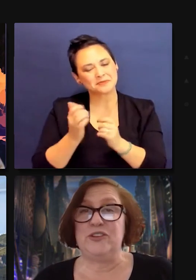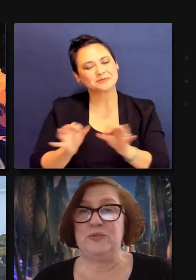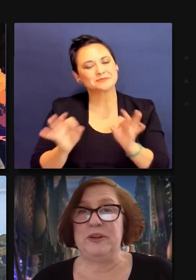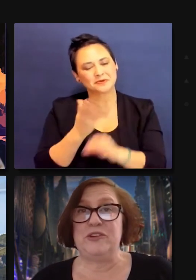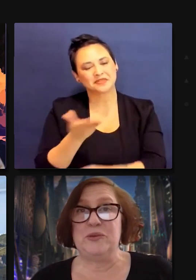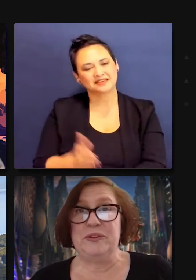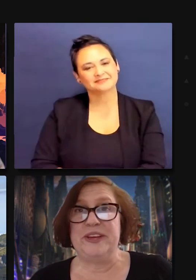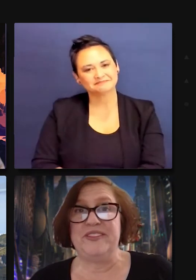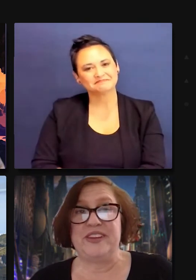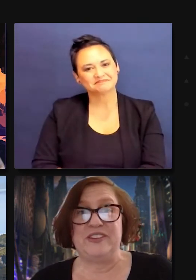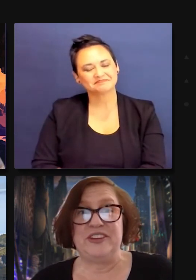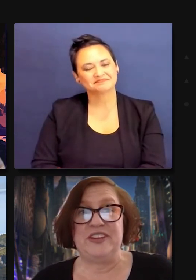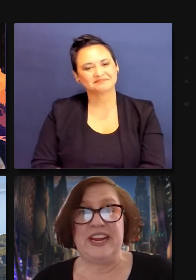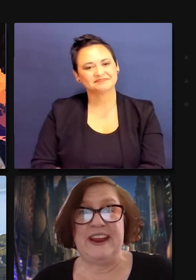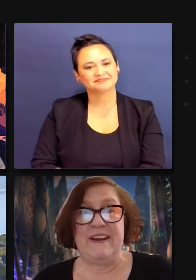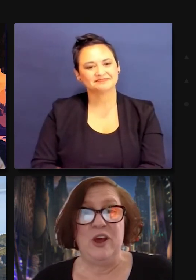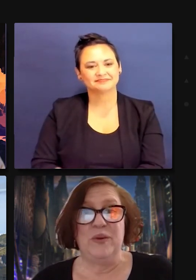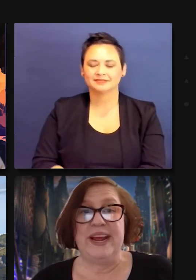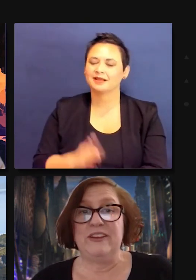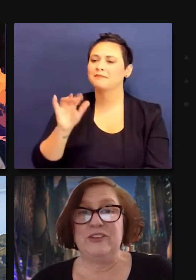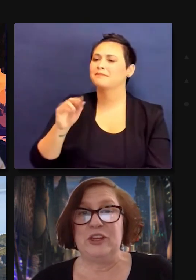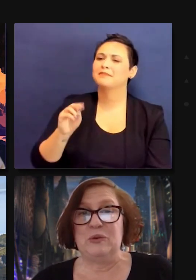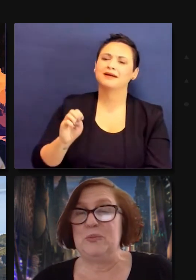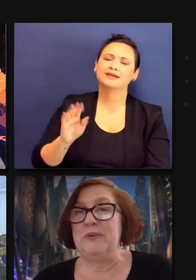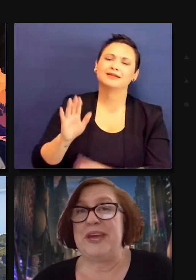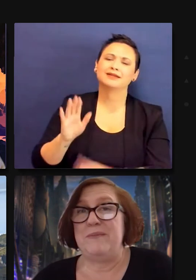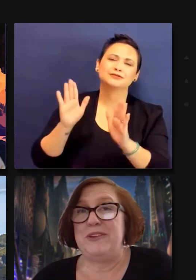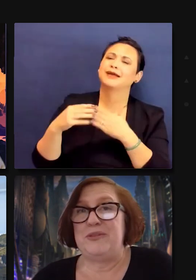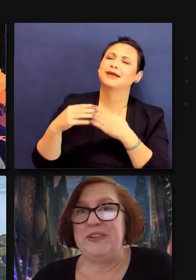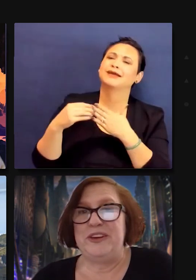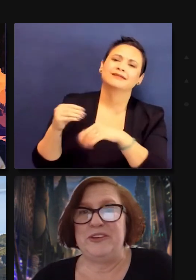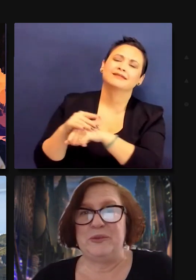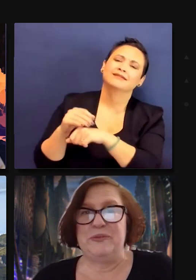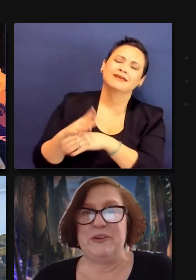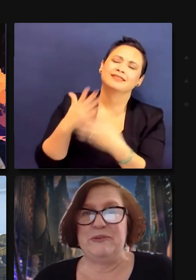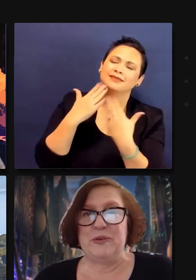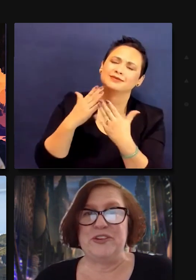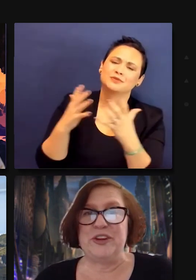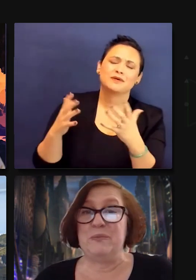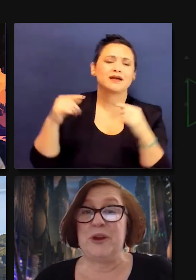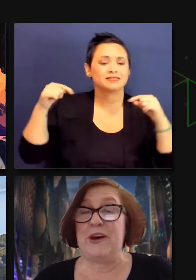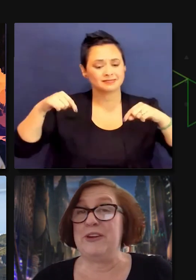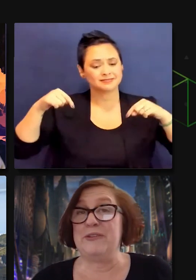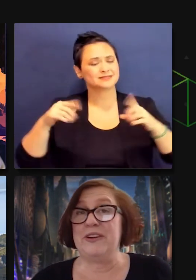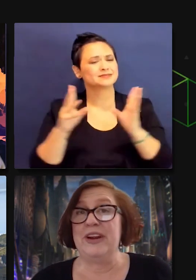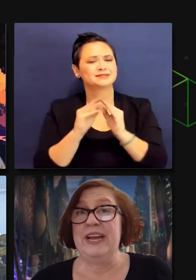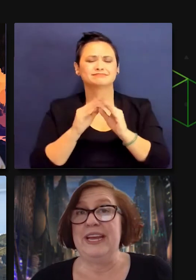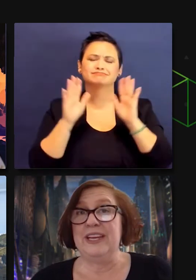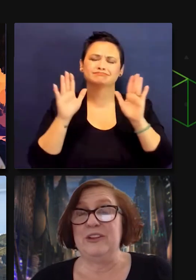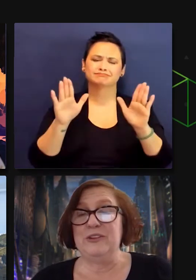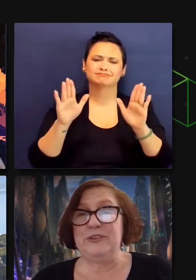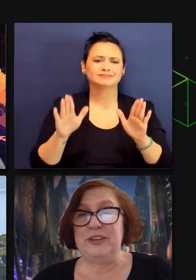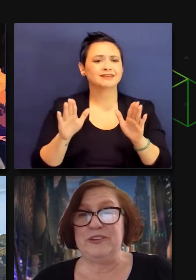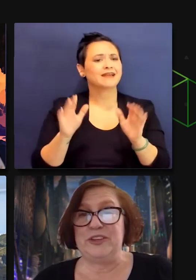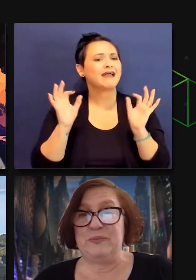This has been a terrific session today. What an excellent group of game industry leaders. We're very fortunate and proud of our inclusive leadership